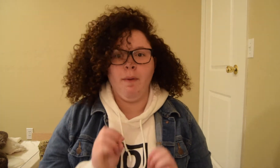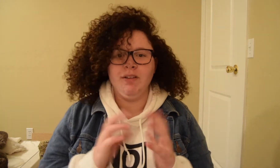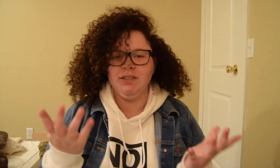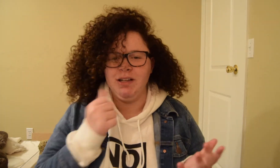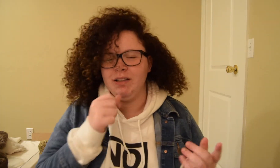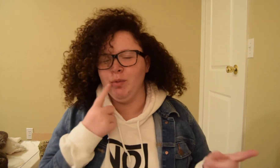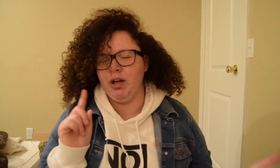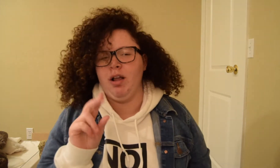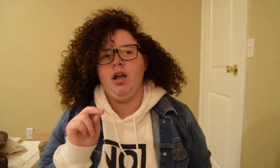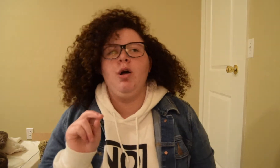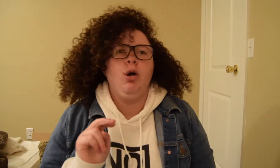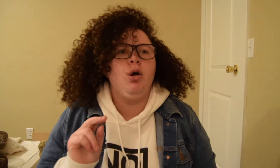And obviously it didn't work